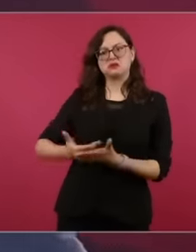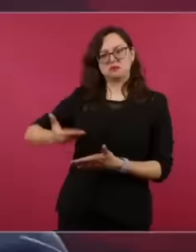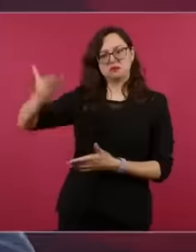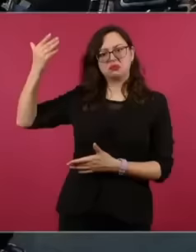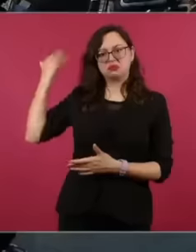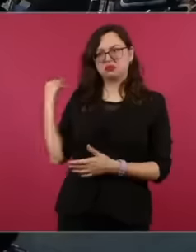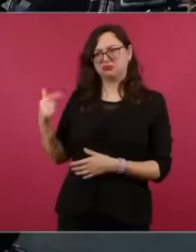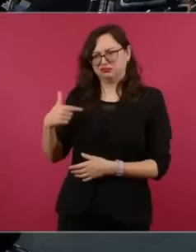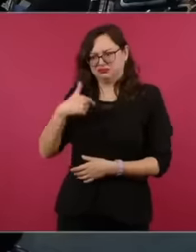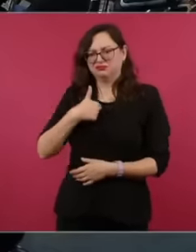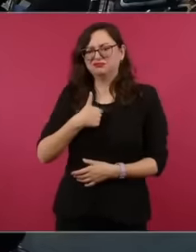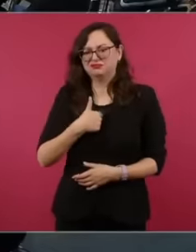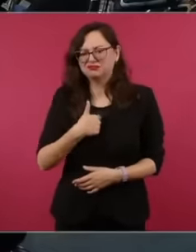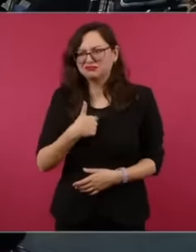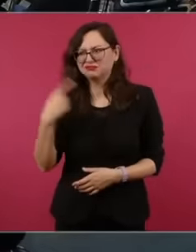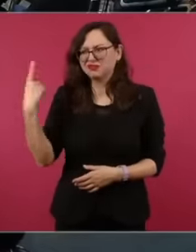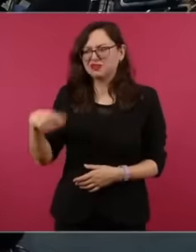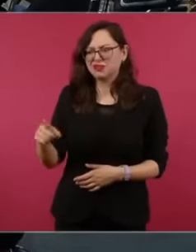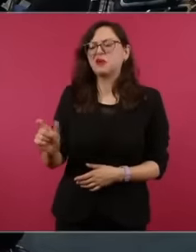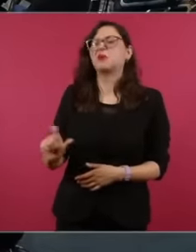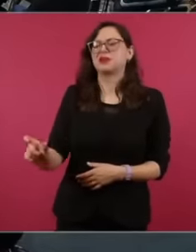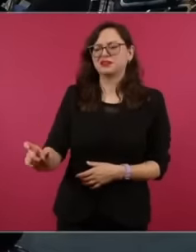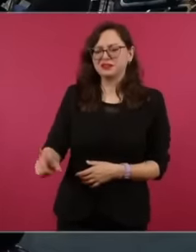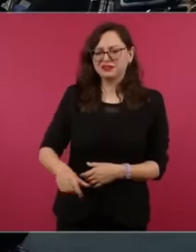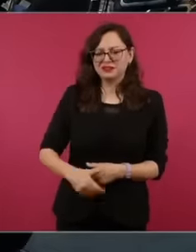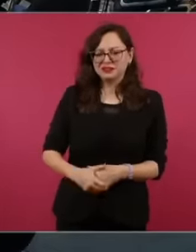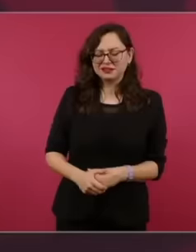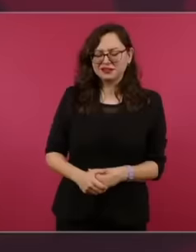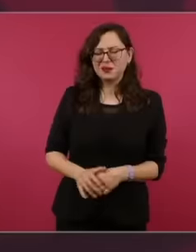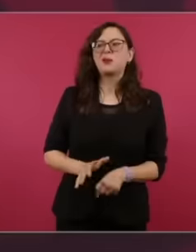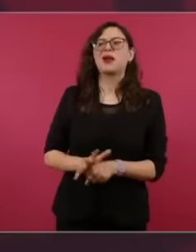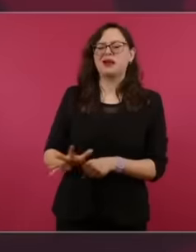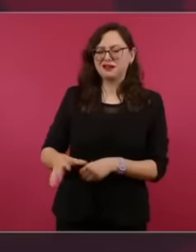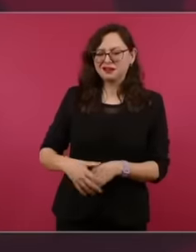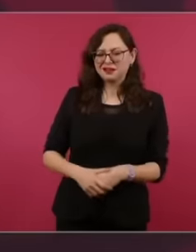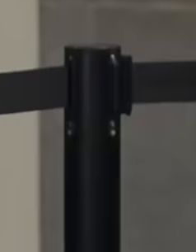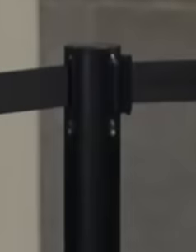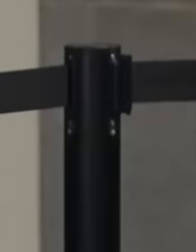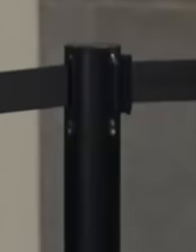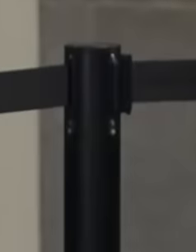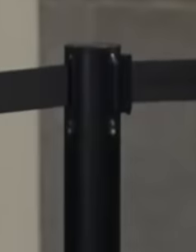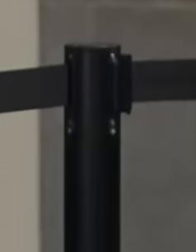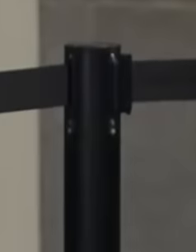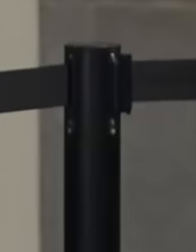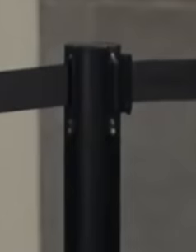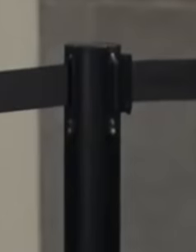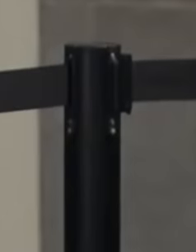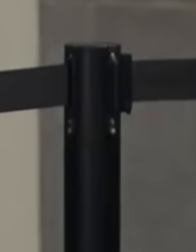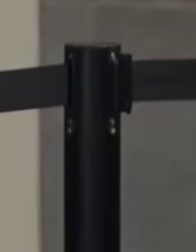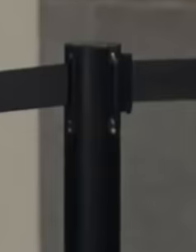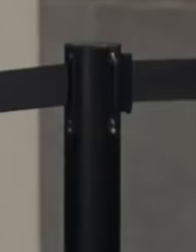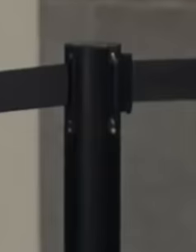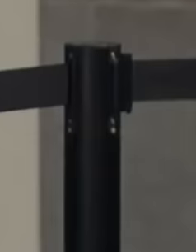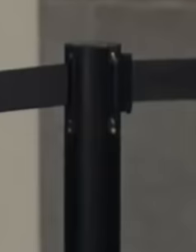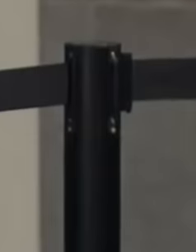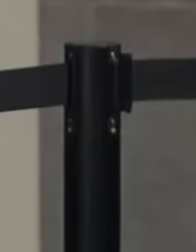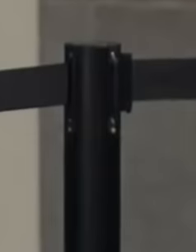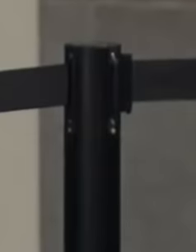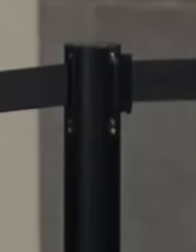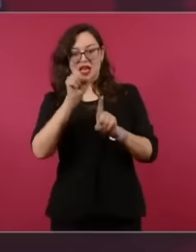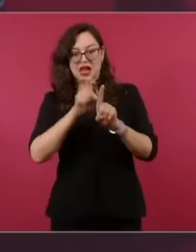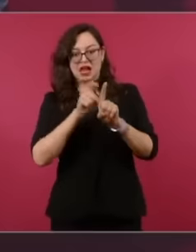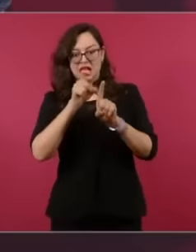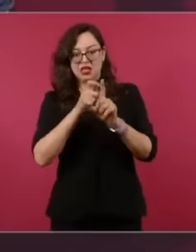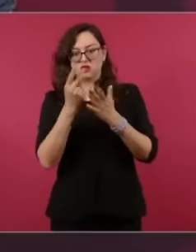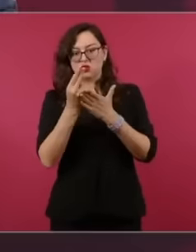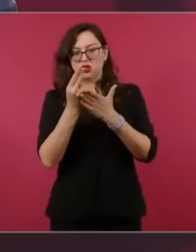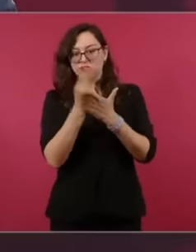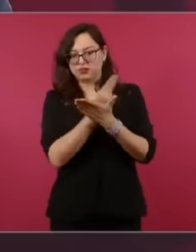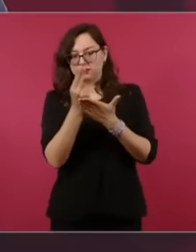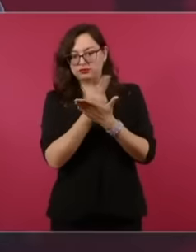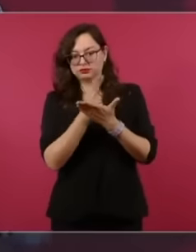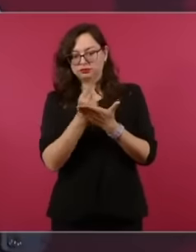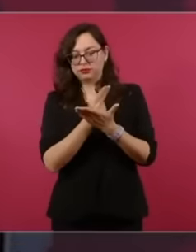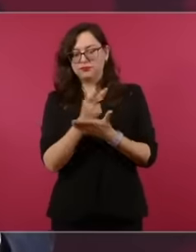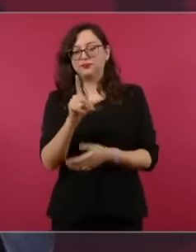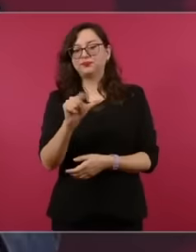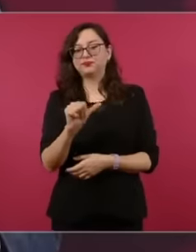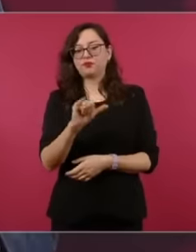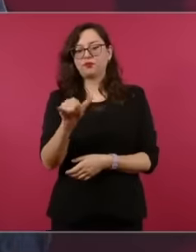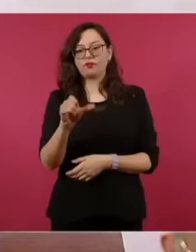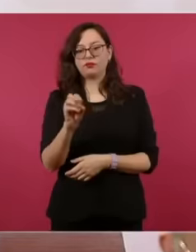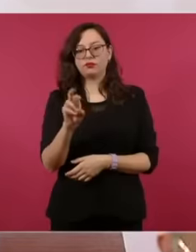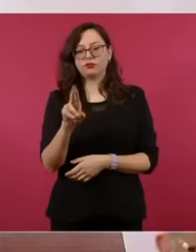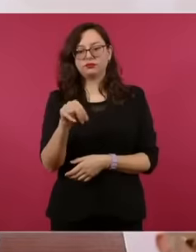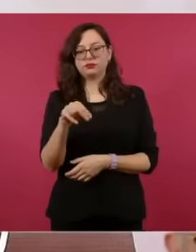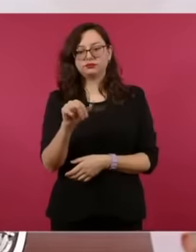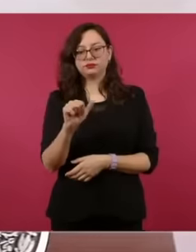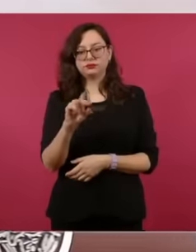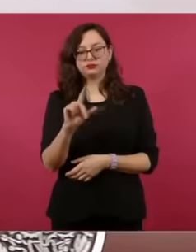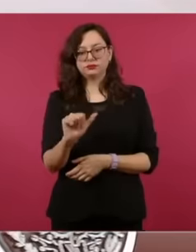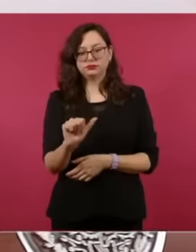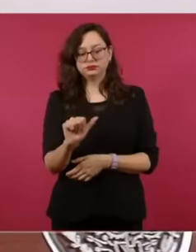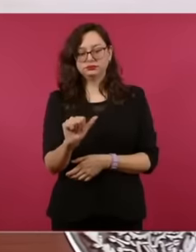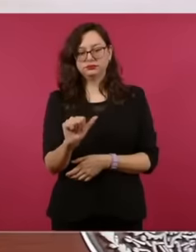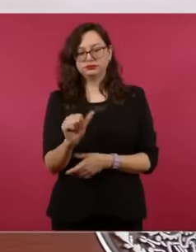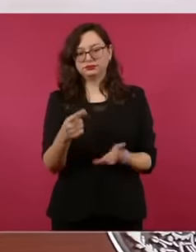days ago a Hopscotch of the day Because if here this first one questions the